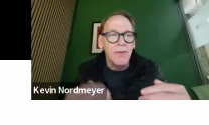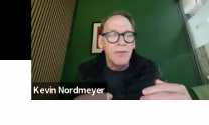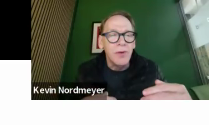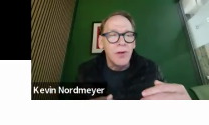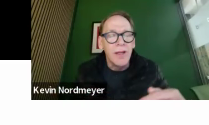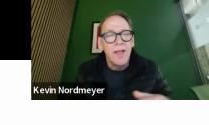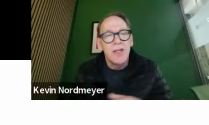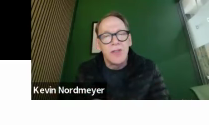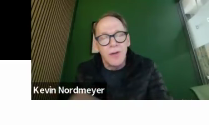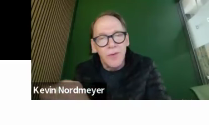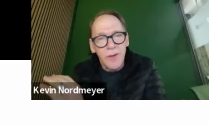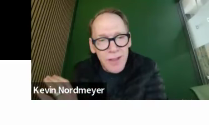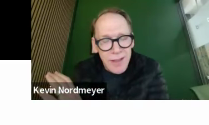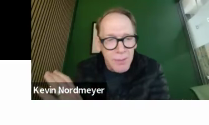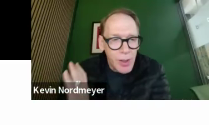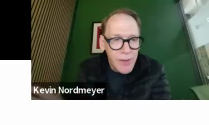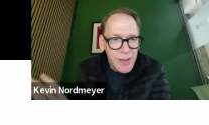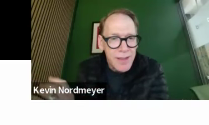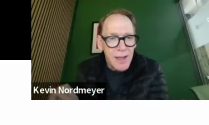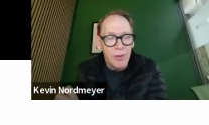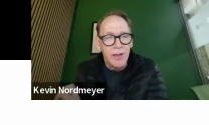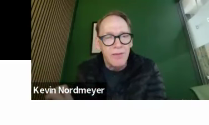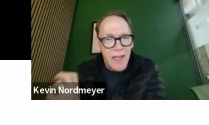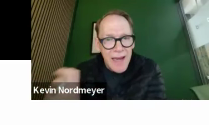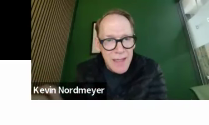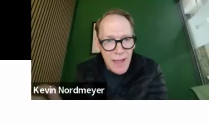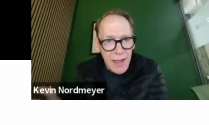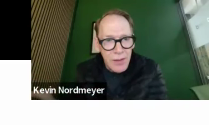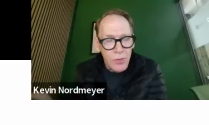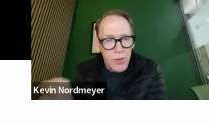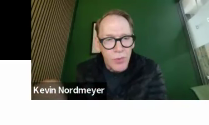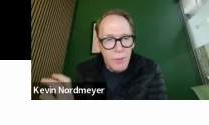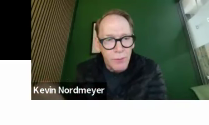above the floor. So this is the perfect example of the ADA was written